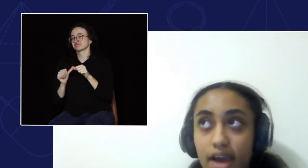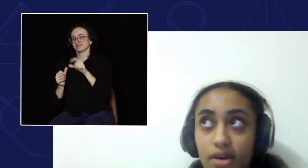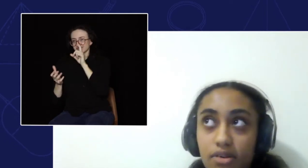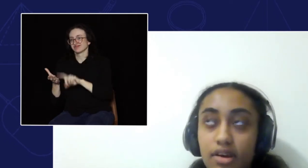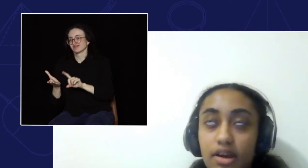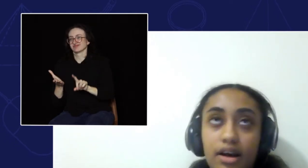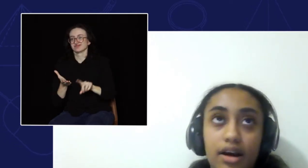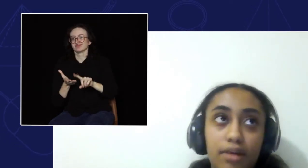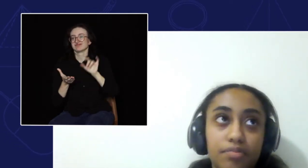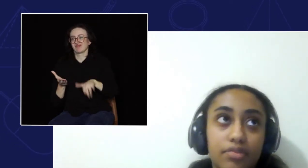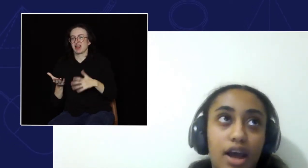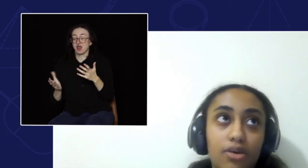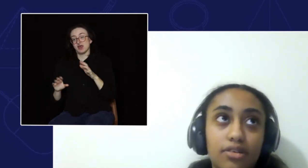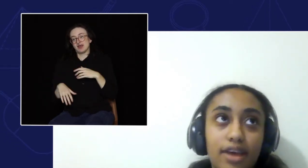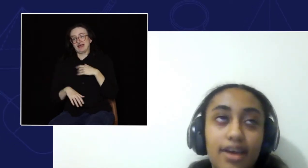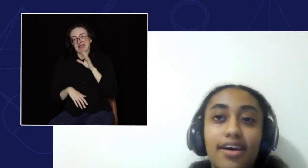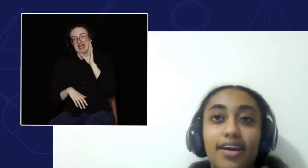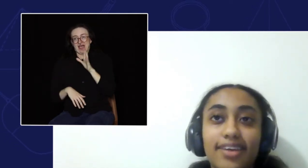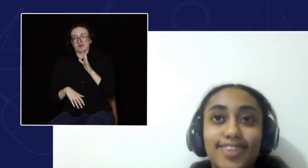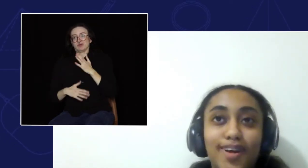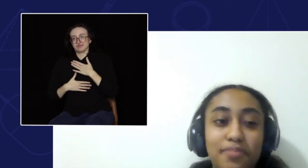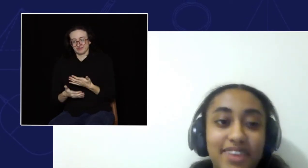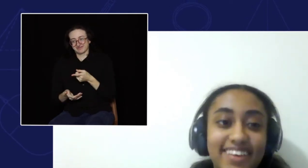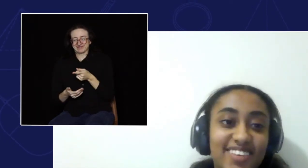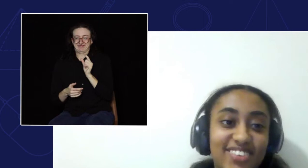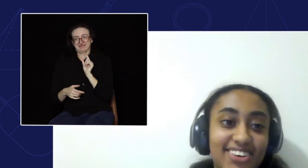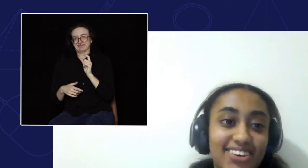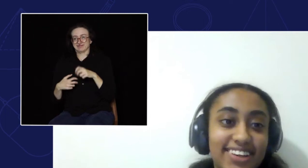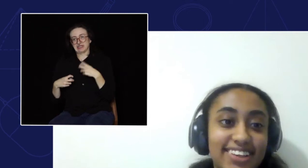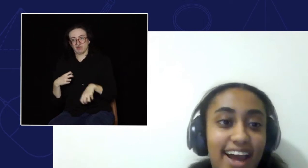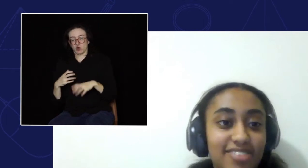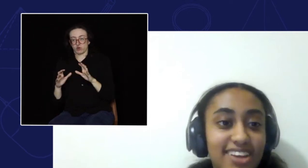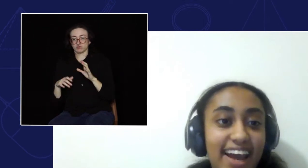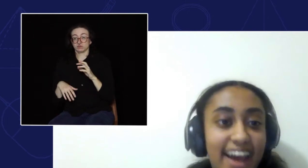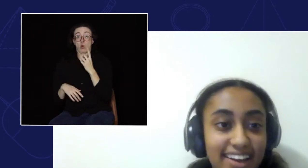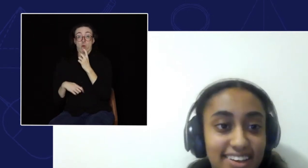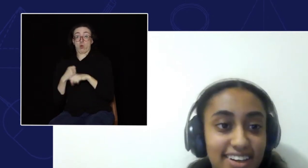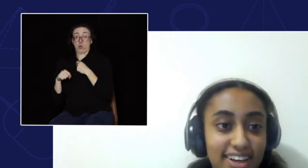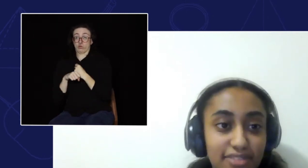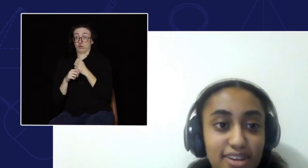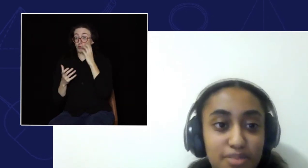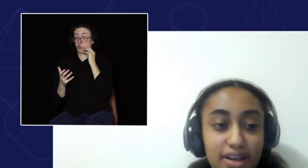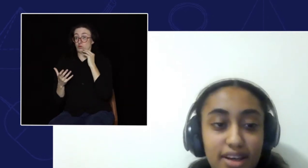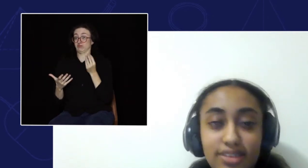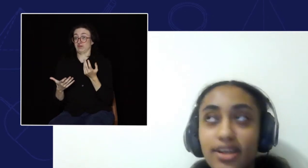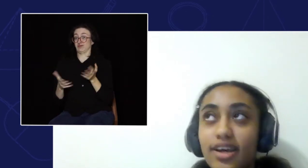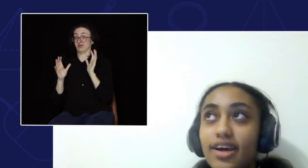Um, I will say it is a bit difficult after I had a year of experience --